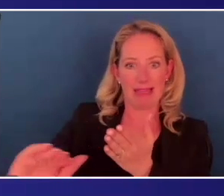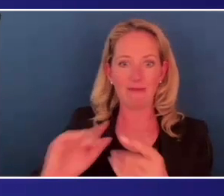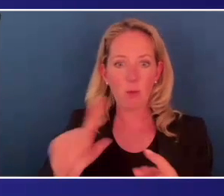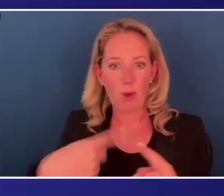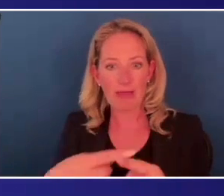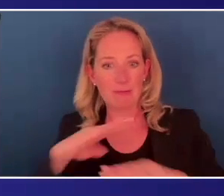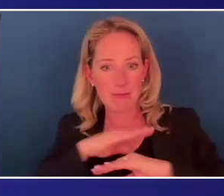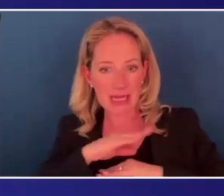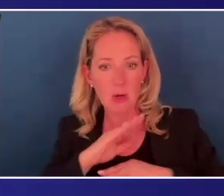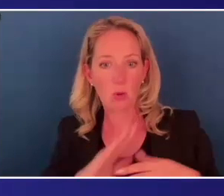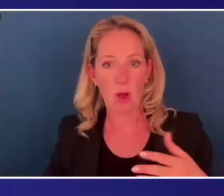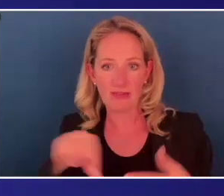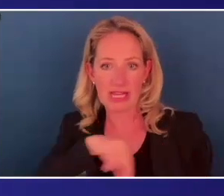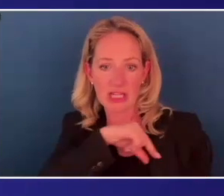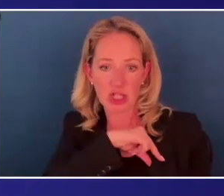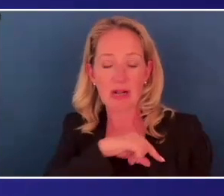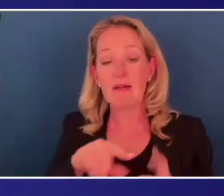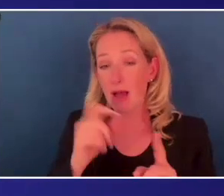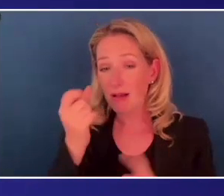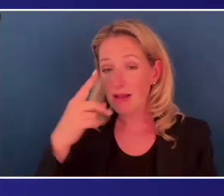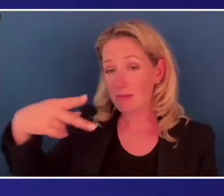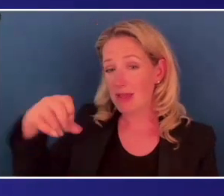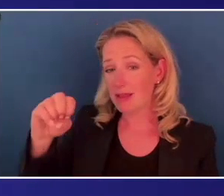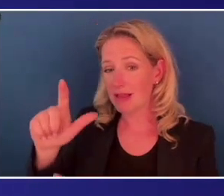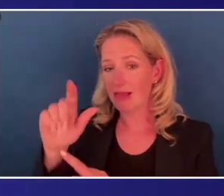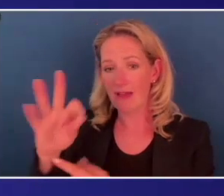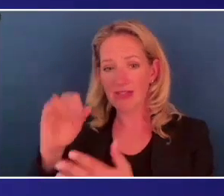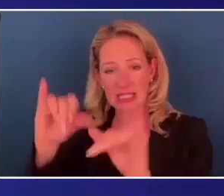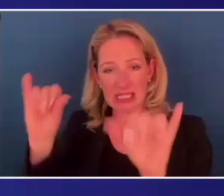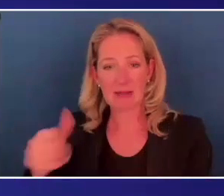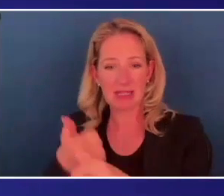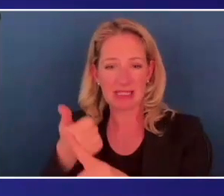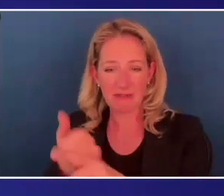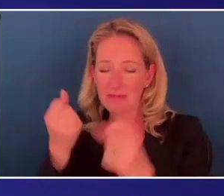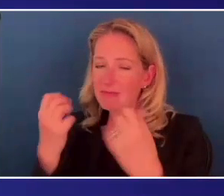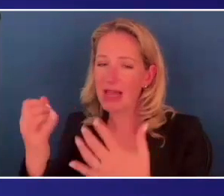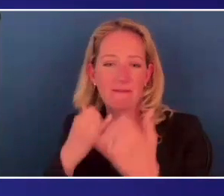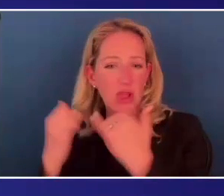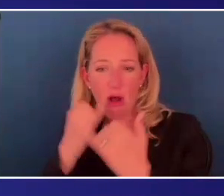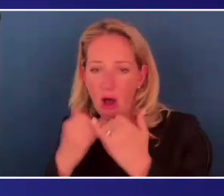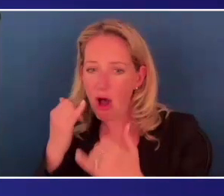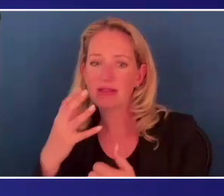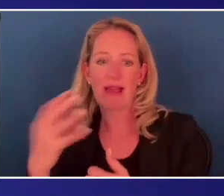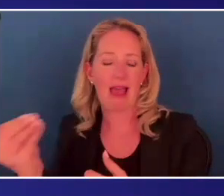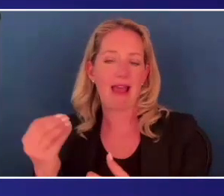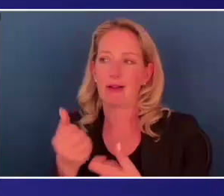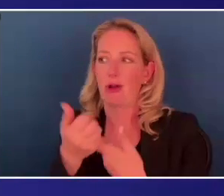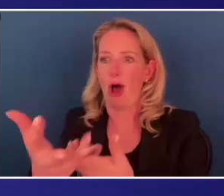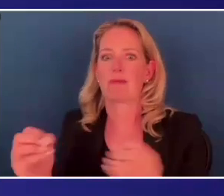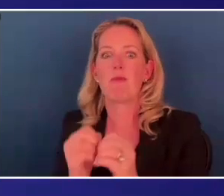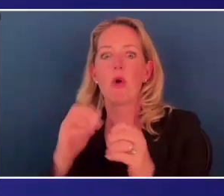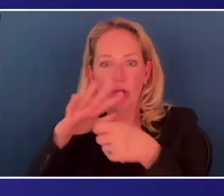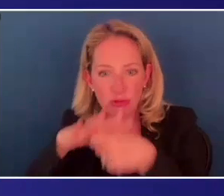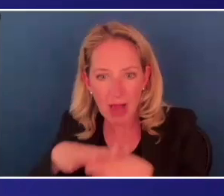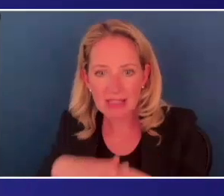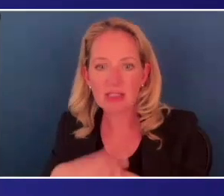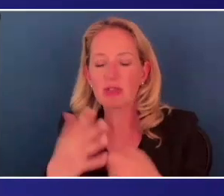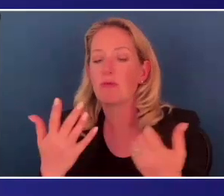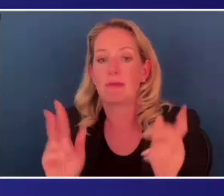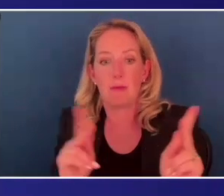However, the PSLF system is not without flaws and has helped to add an additional layer of stress to already overburdened people.